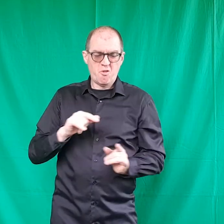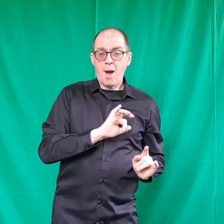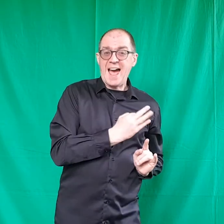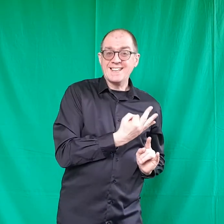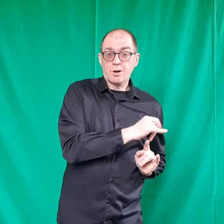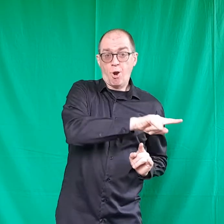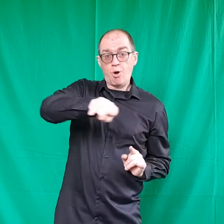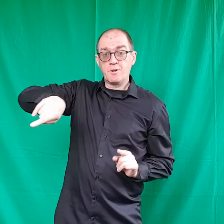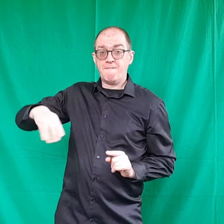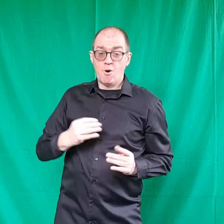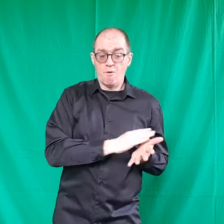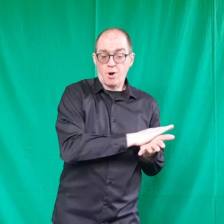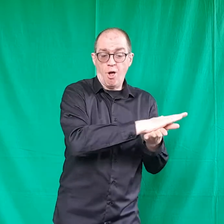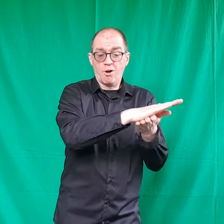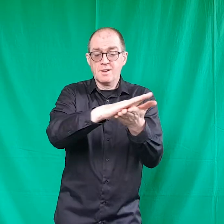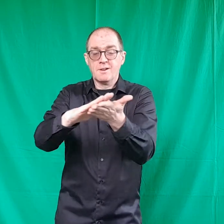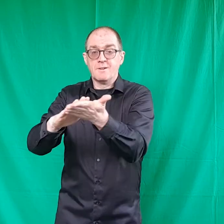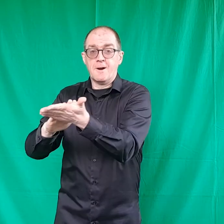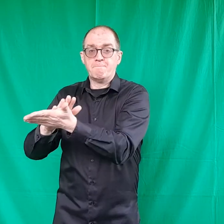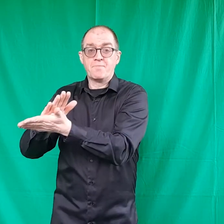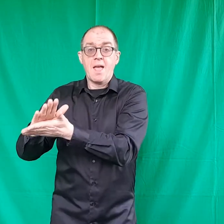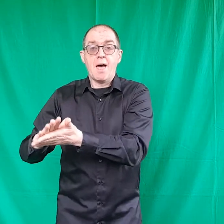It's about 8 o'clock to 4 o'clock, like that.